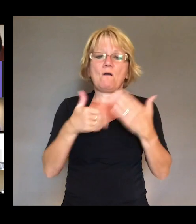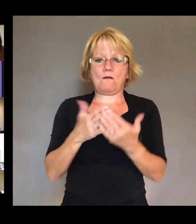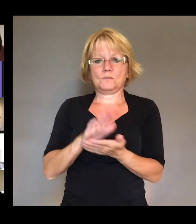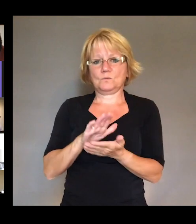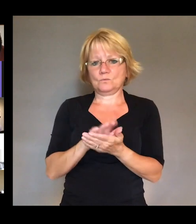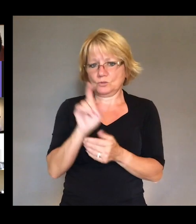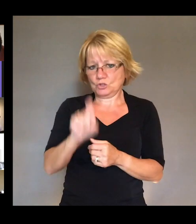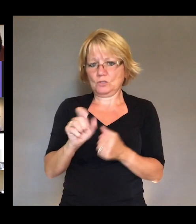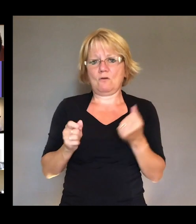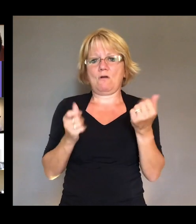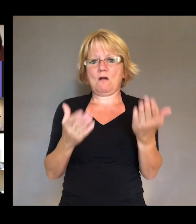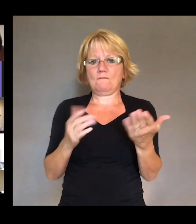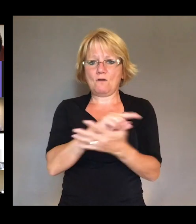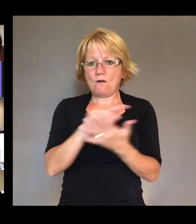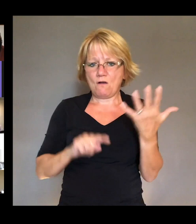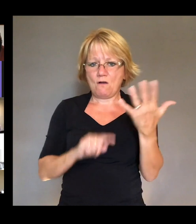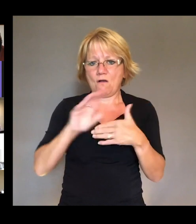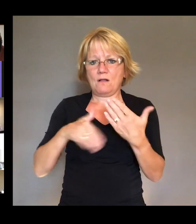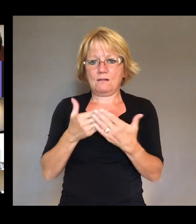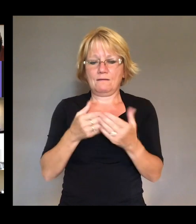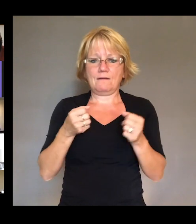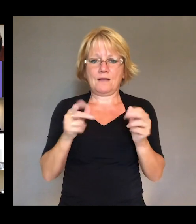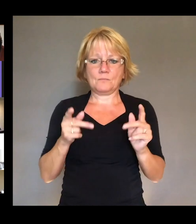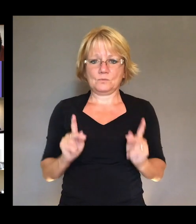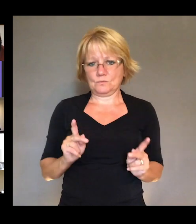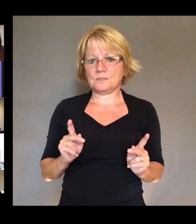All schools should offer all of these opportunities